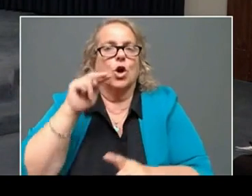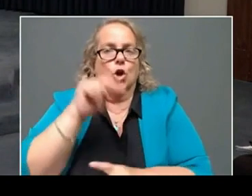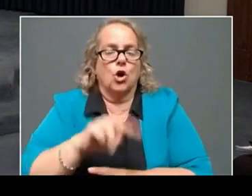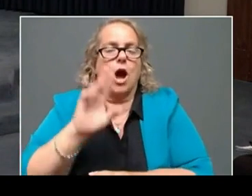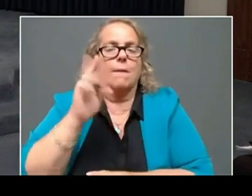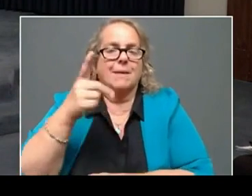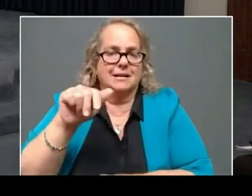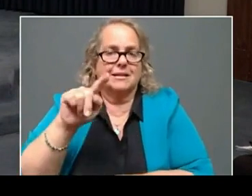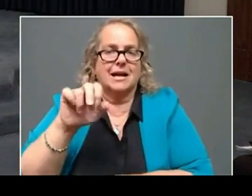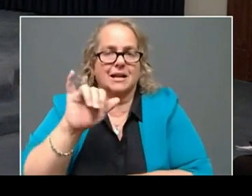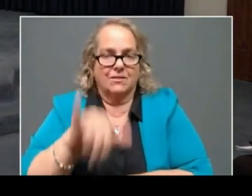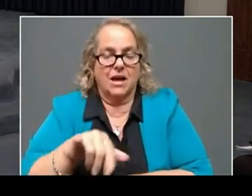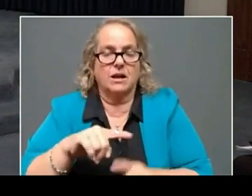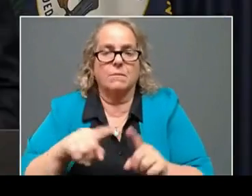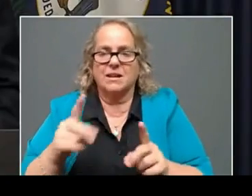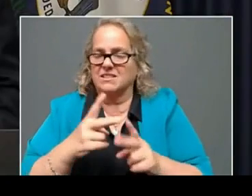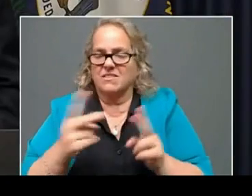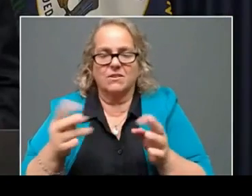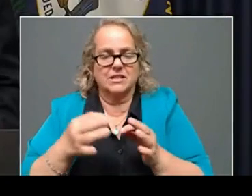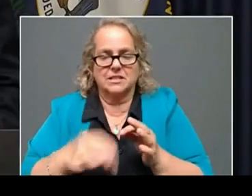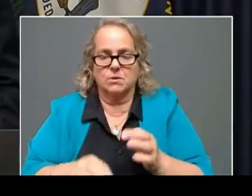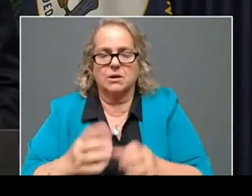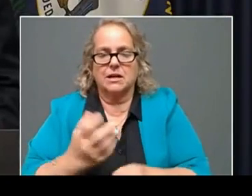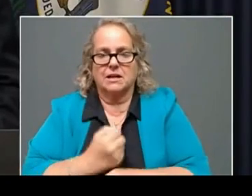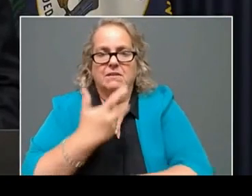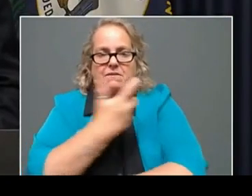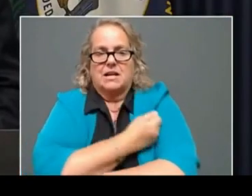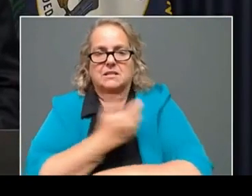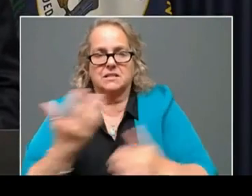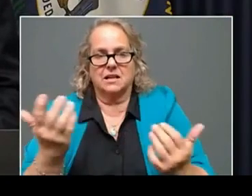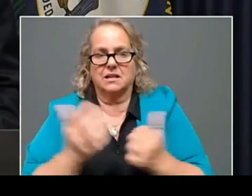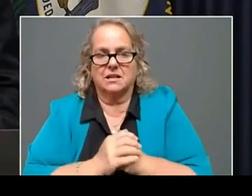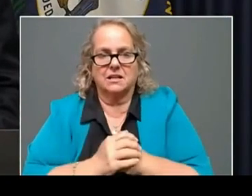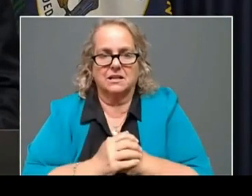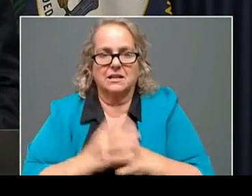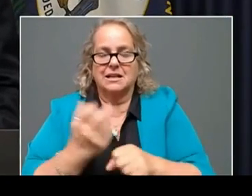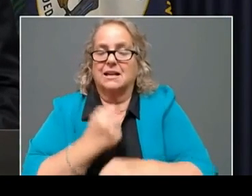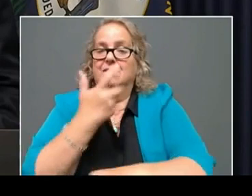it's really simple. Get vaccinated, get vaccinated. Your county turns green. If